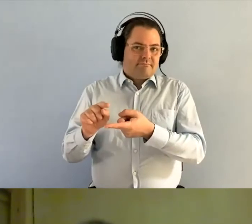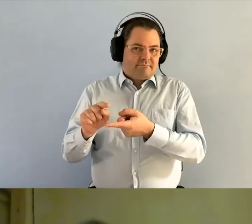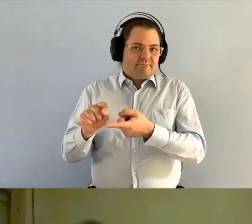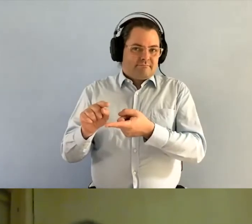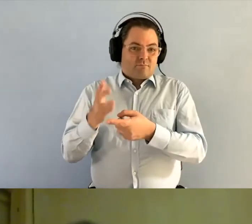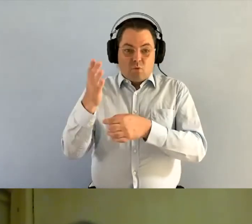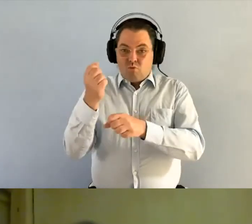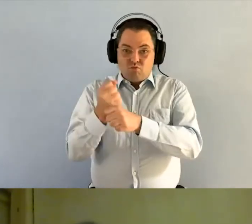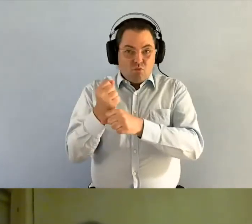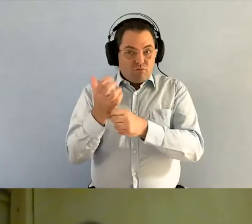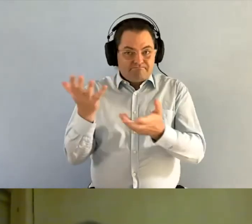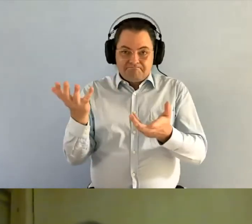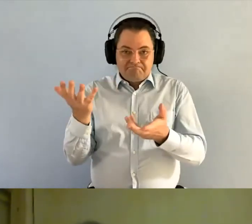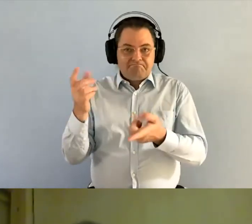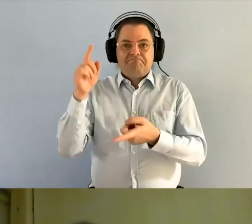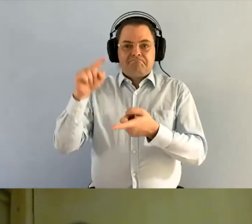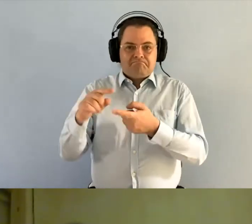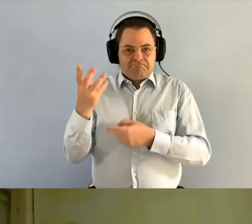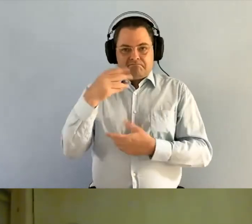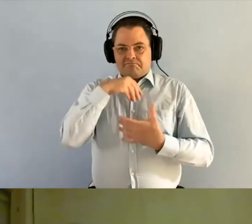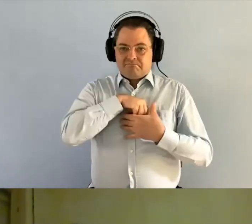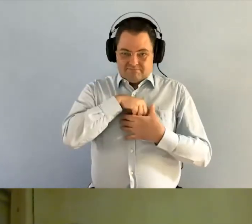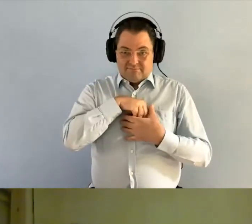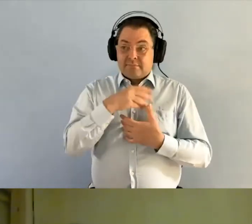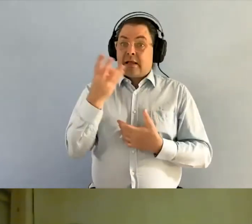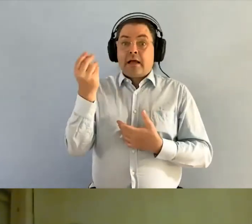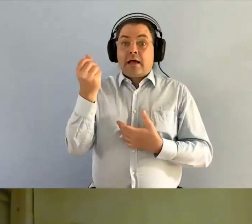s have impact on the income. We had less income, which